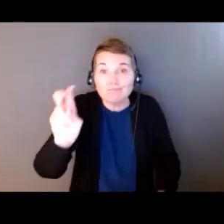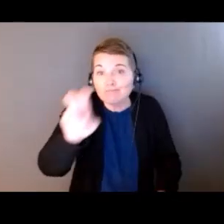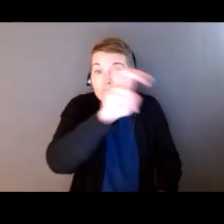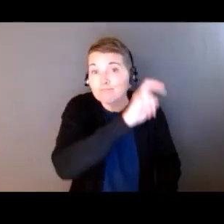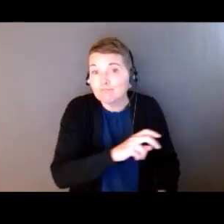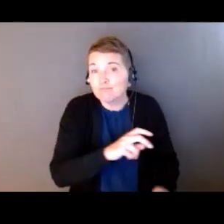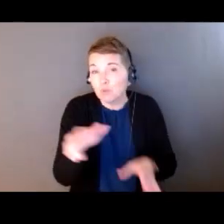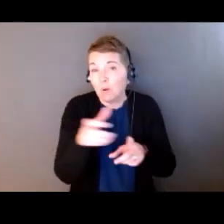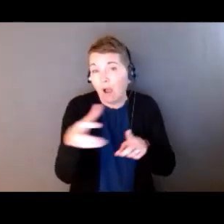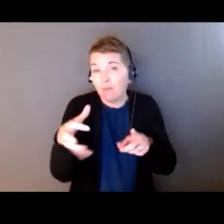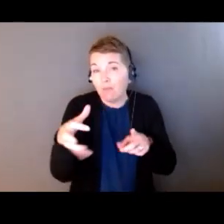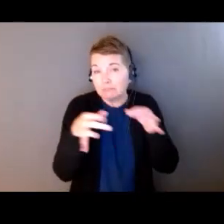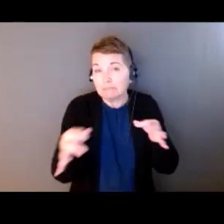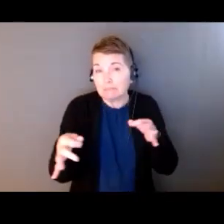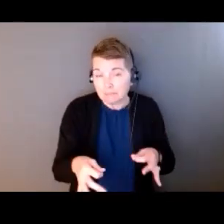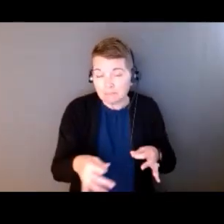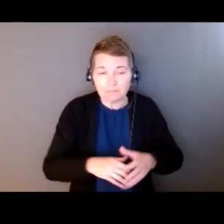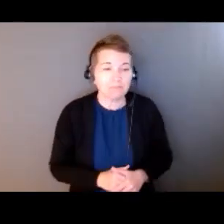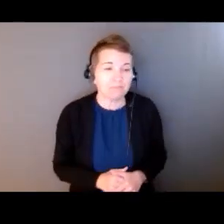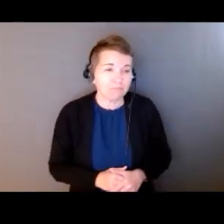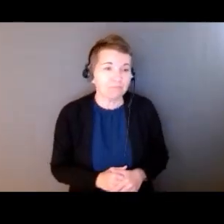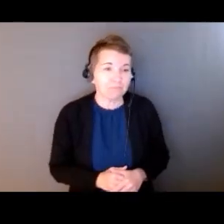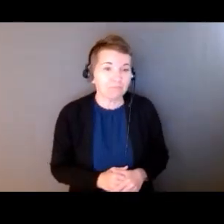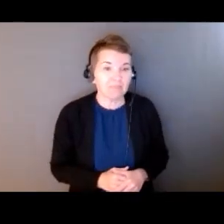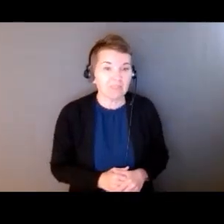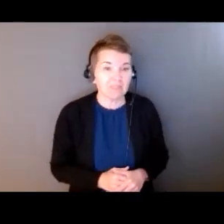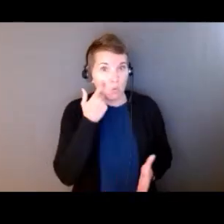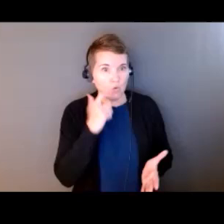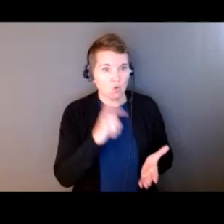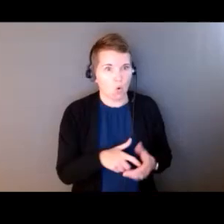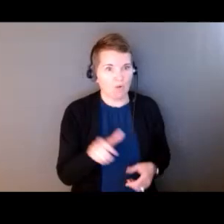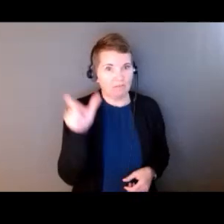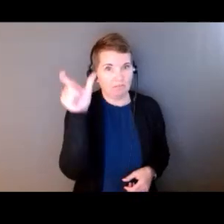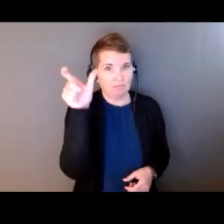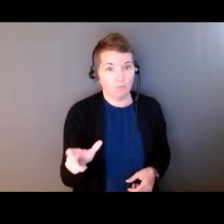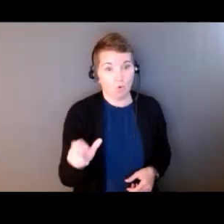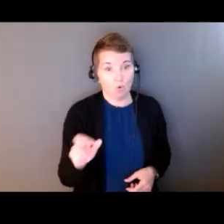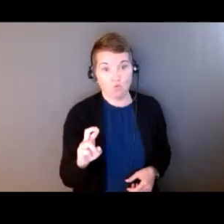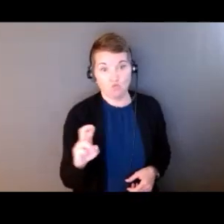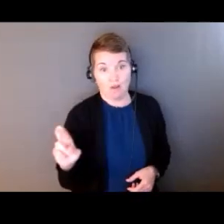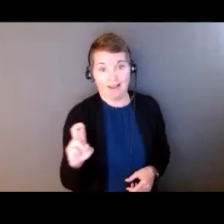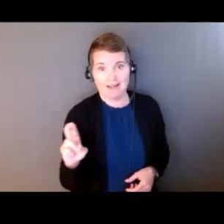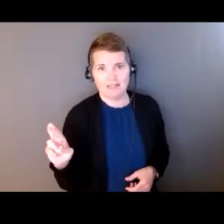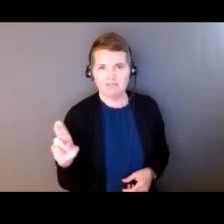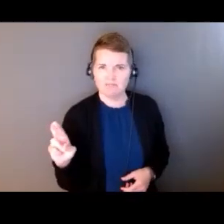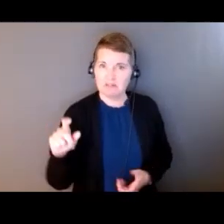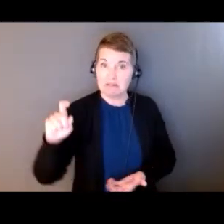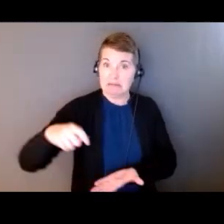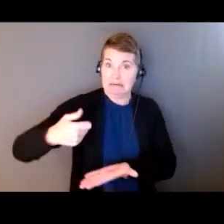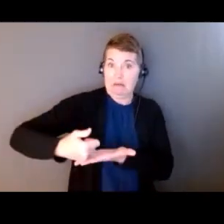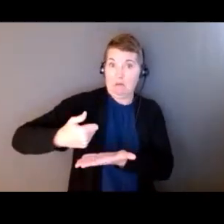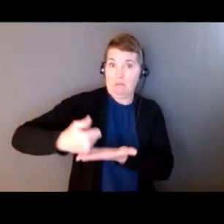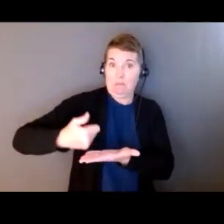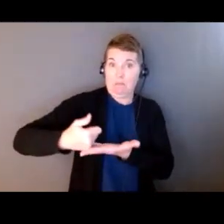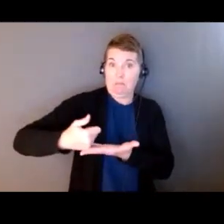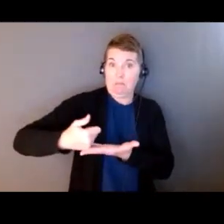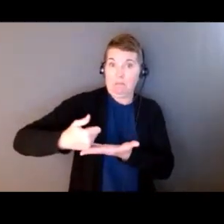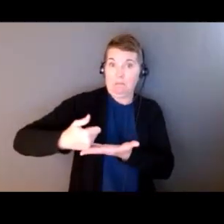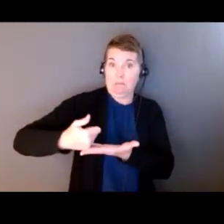You will notice that to the right here, you'll see Helpful Information, something we also refer to as Knowledge Articles.